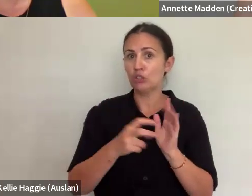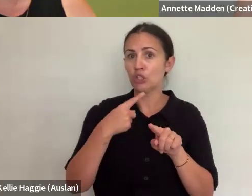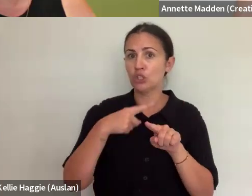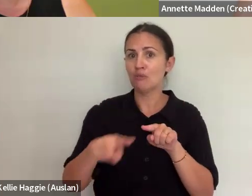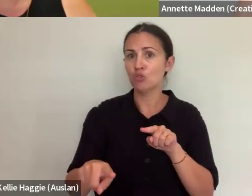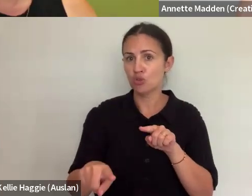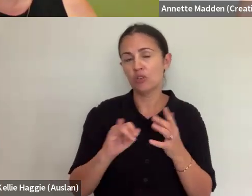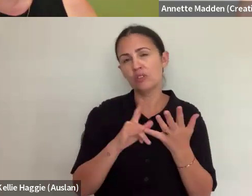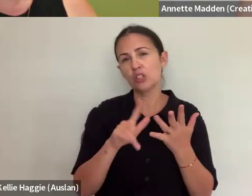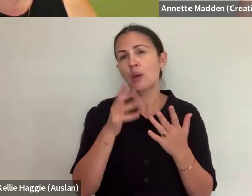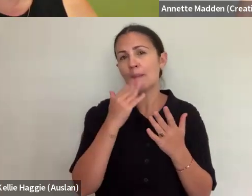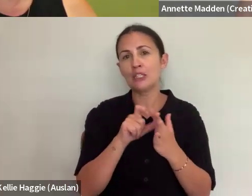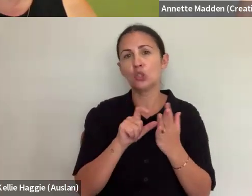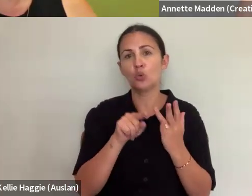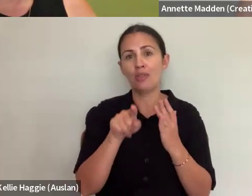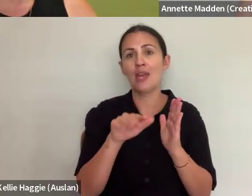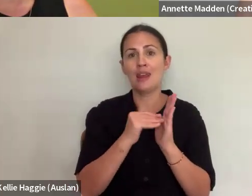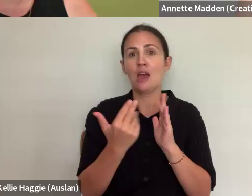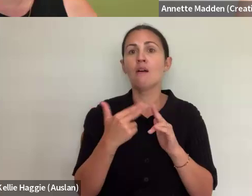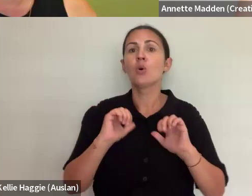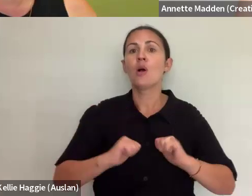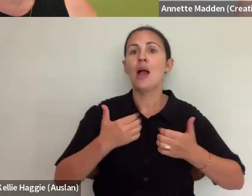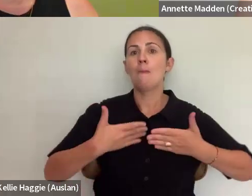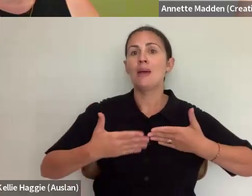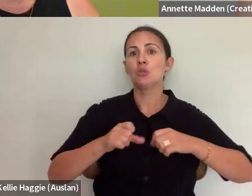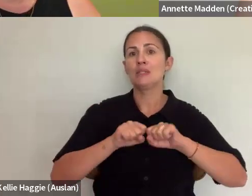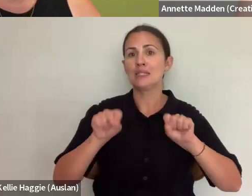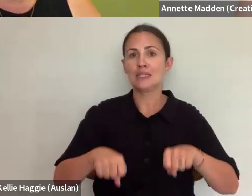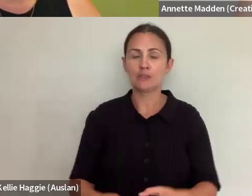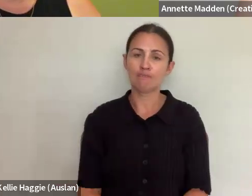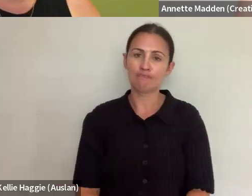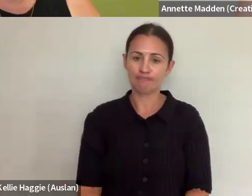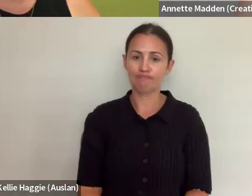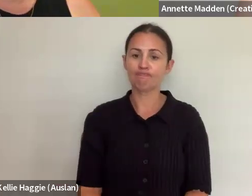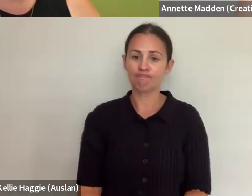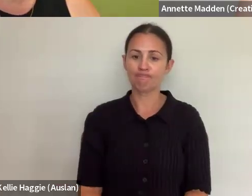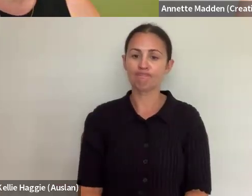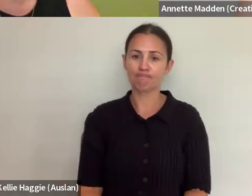do get onto that. The only see consider the application form, but to give you some